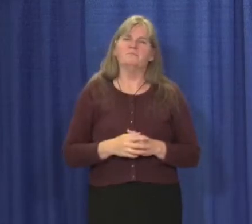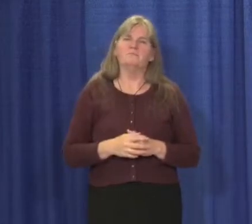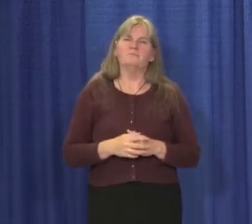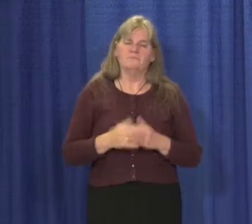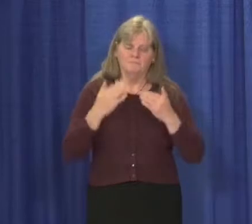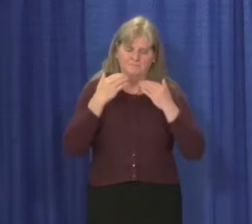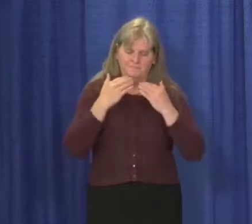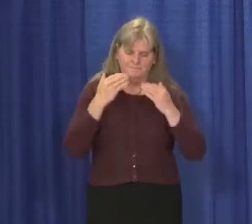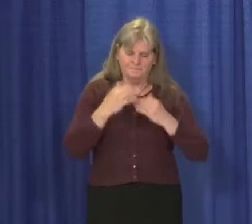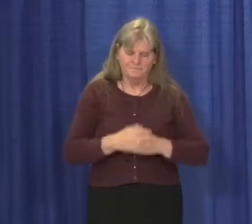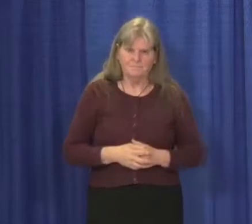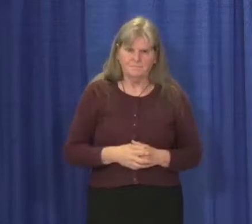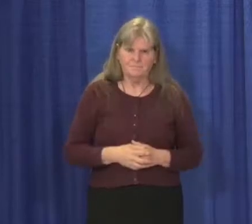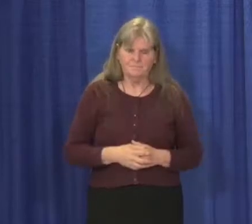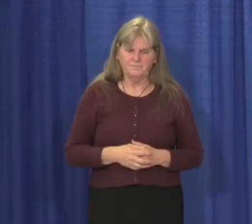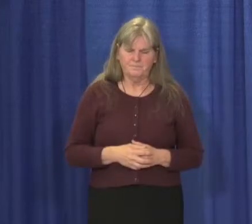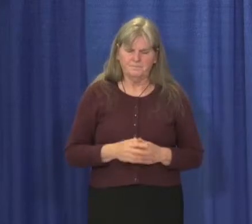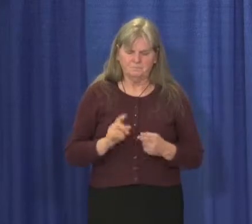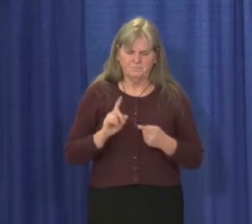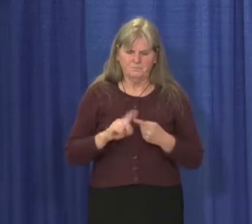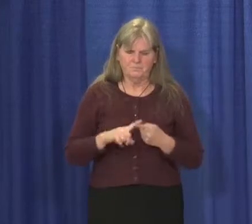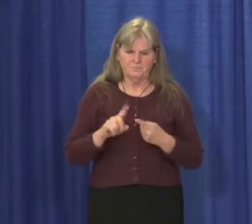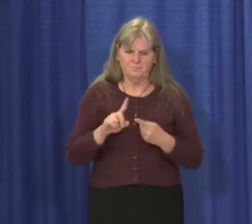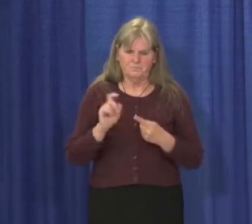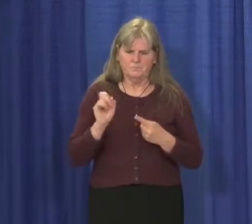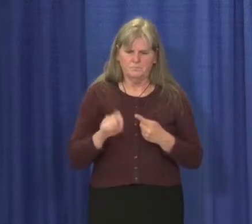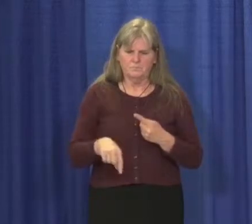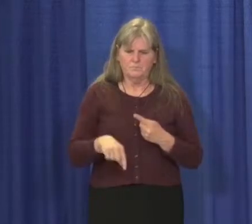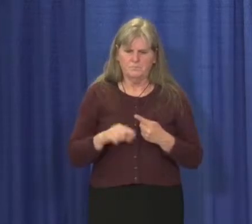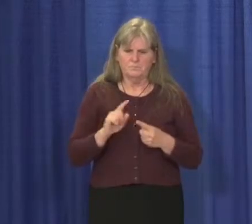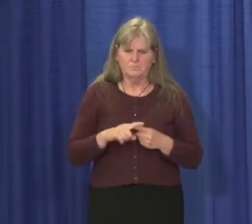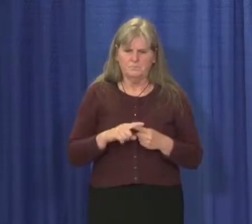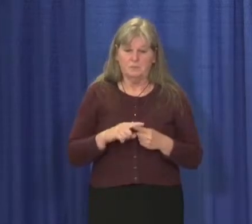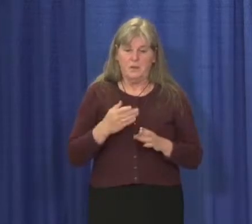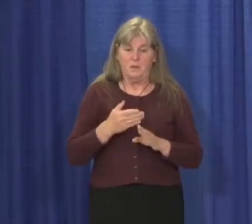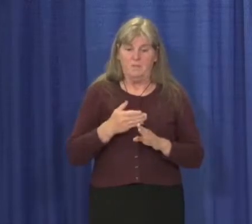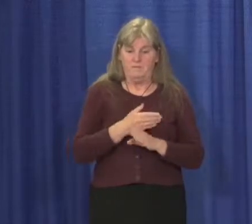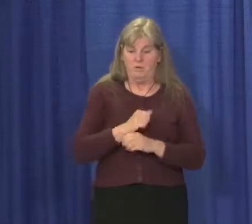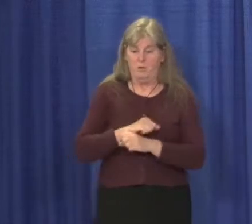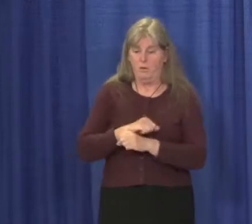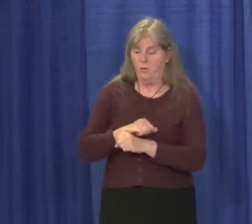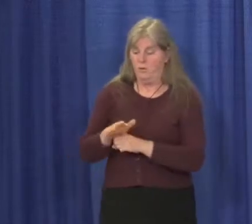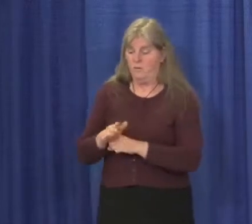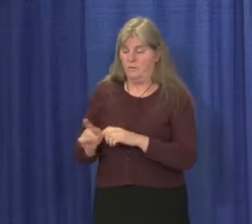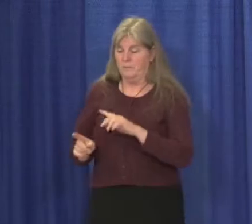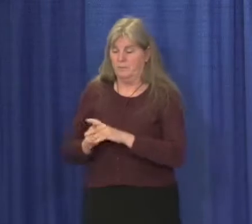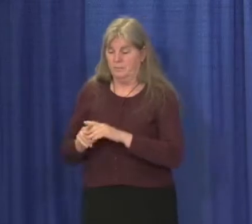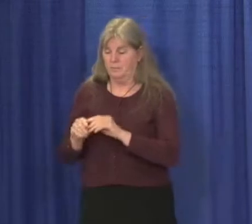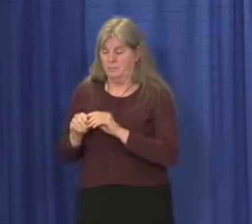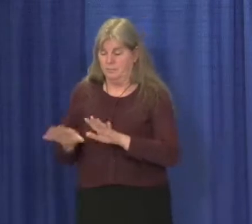Reporter: For my first question, before the most recent outbreak we did not have that